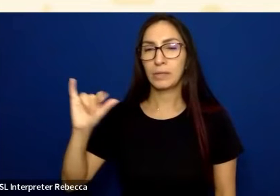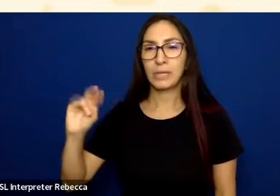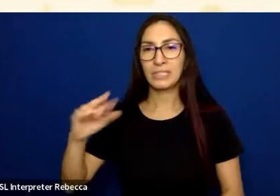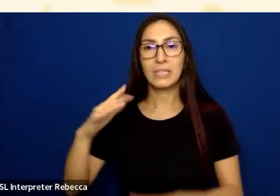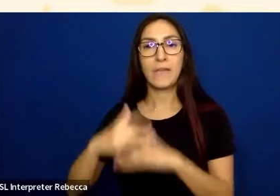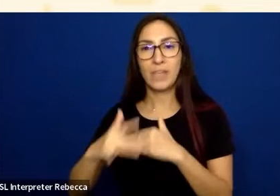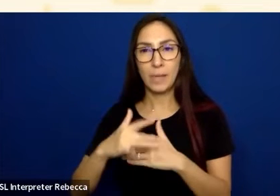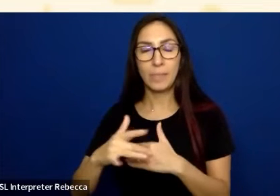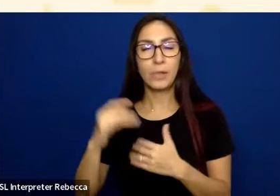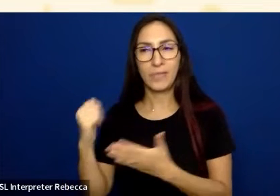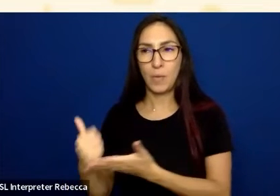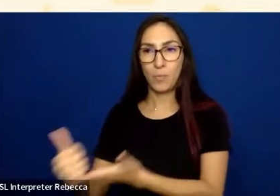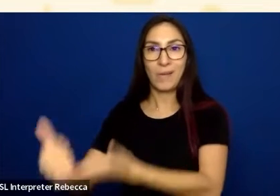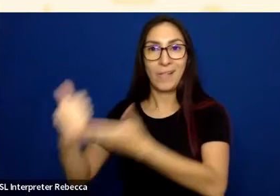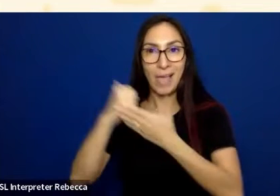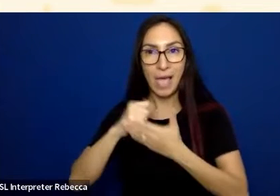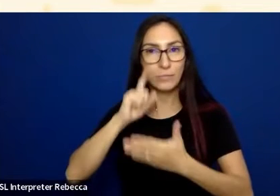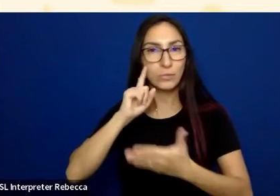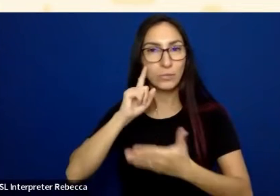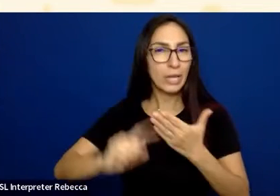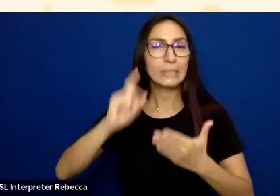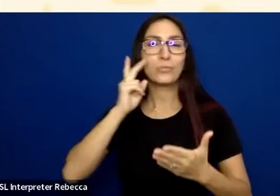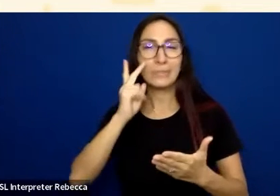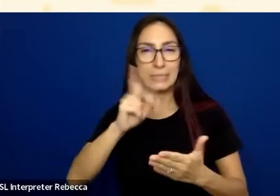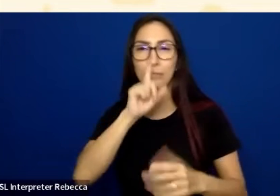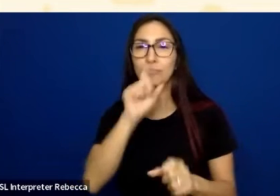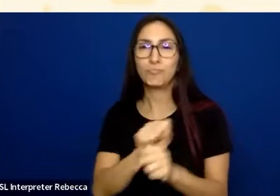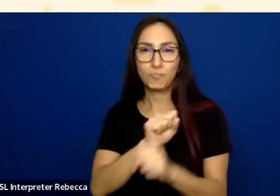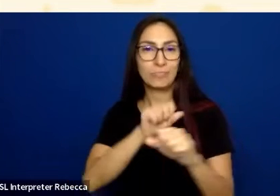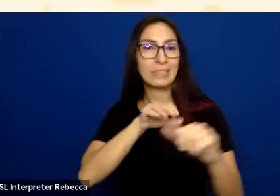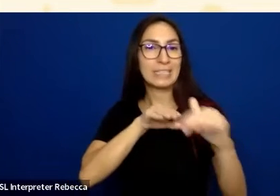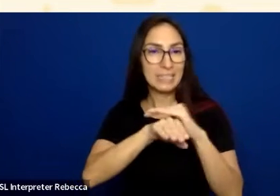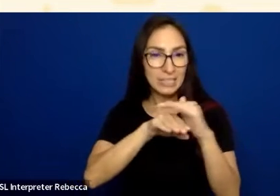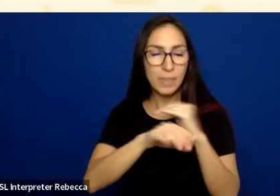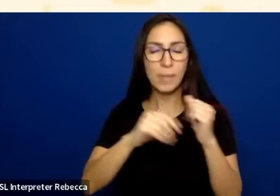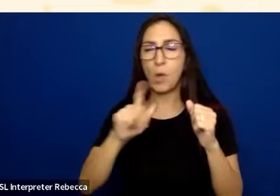that we can test for accessibility as well as code different elements,